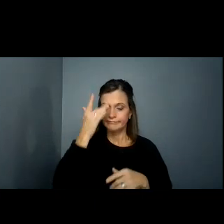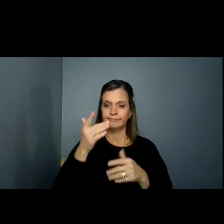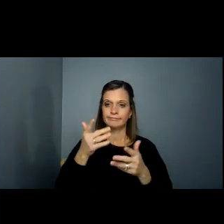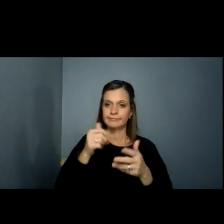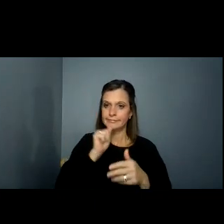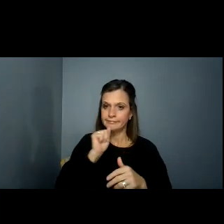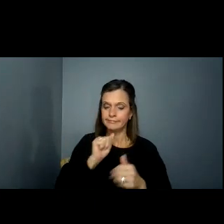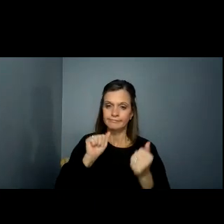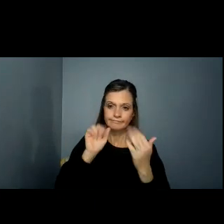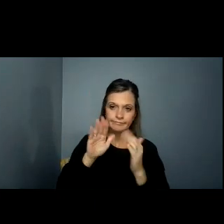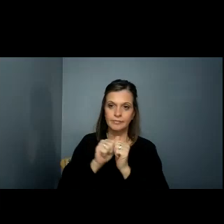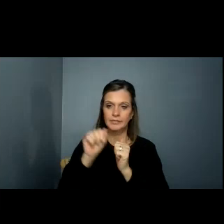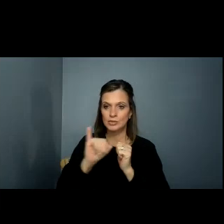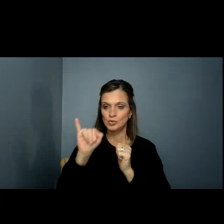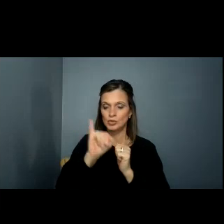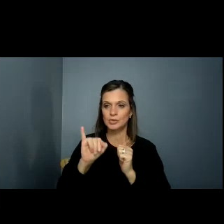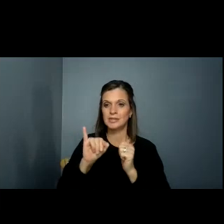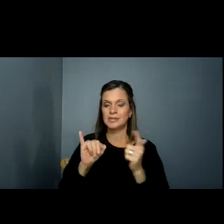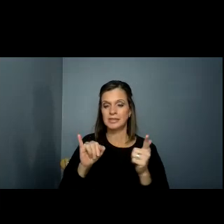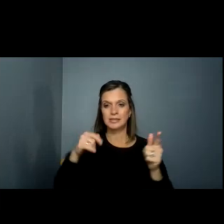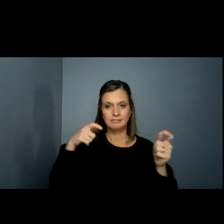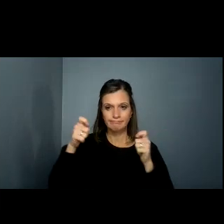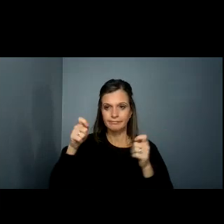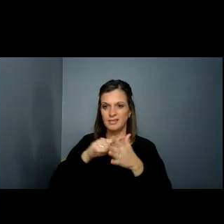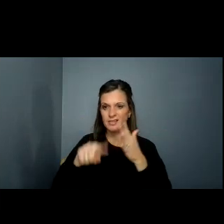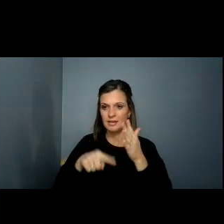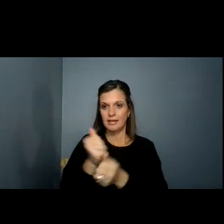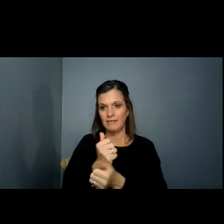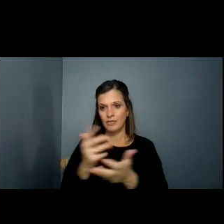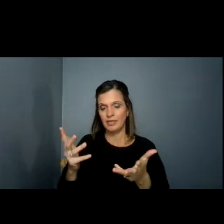that. I can't imagine it being a provider. It's it's must be incredibly frustrating.